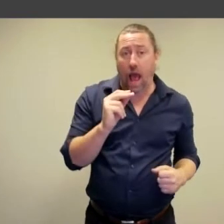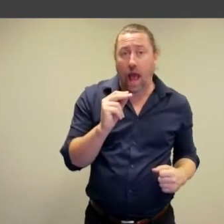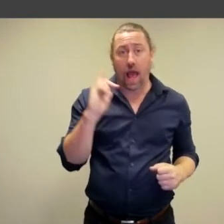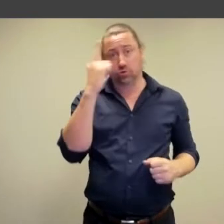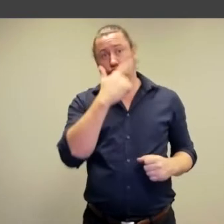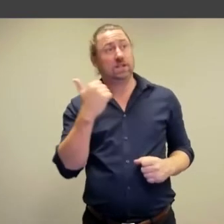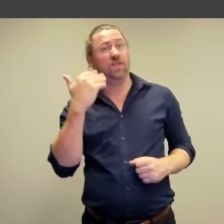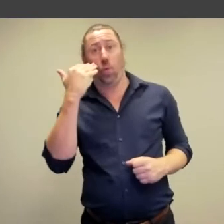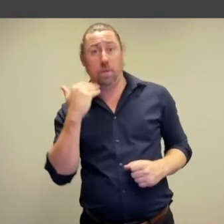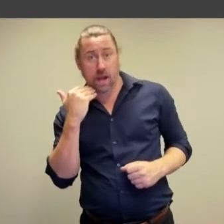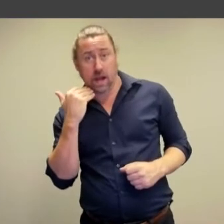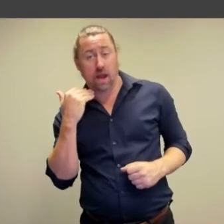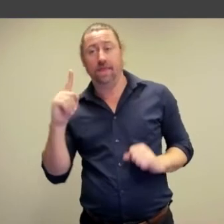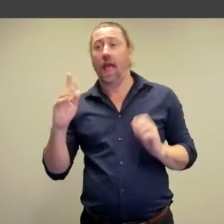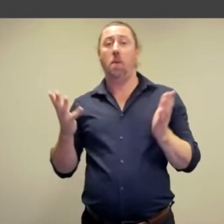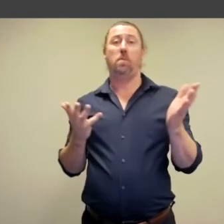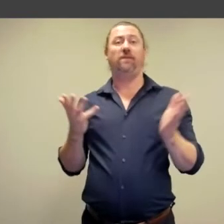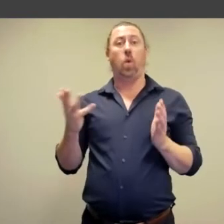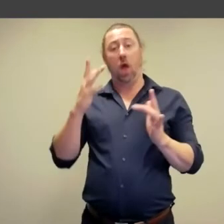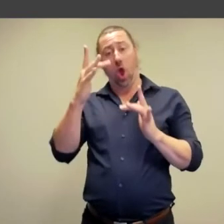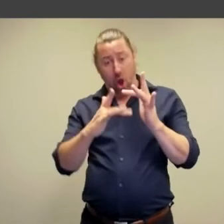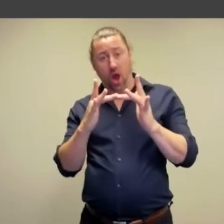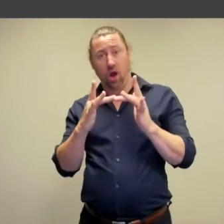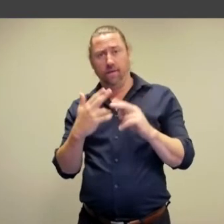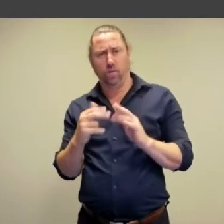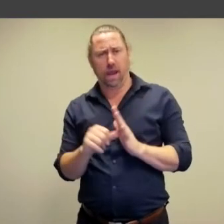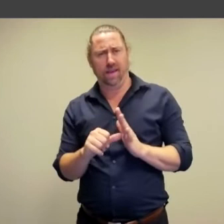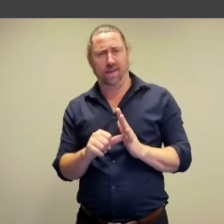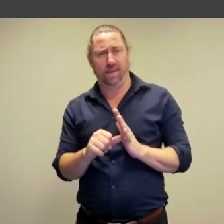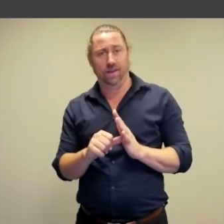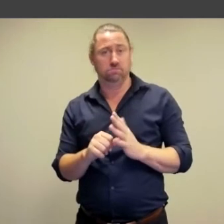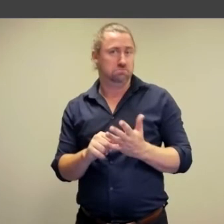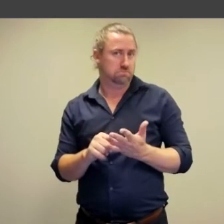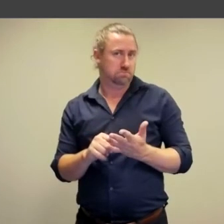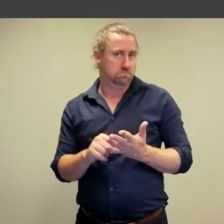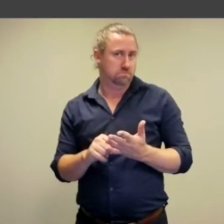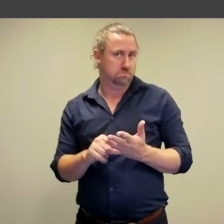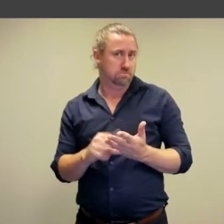performing online for money.